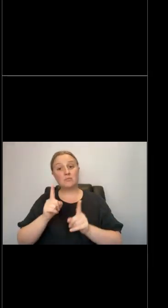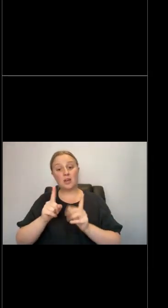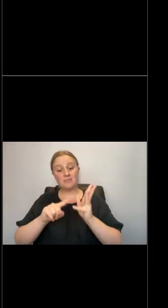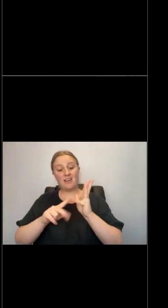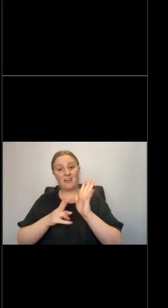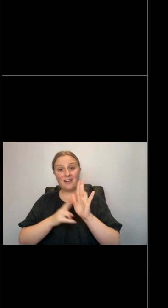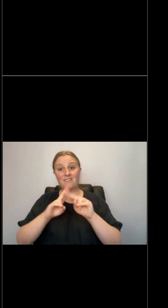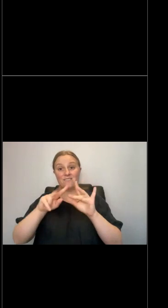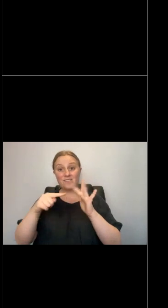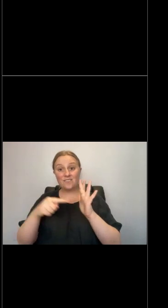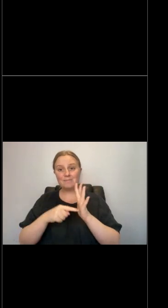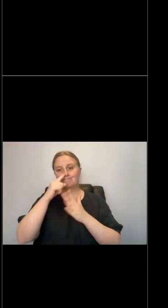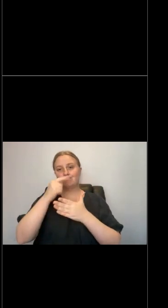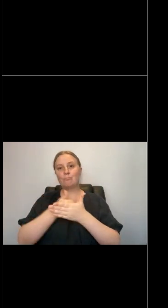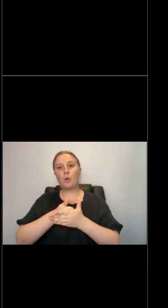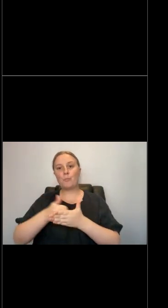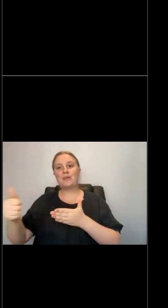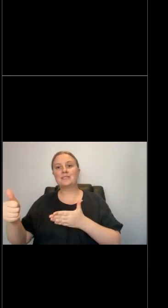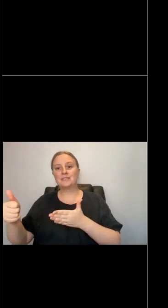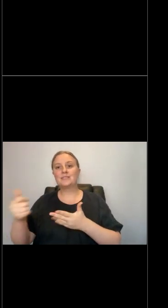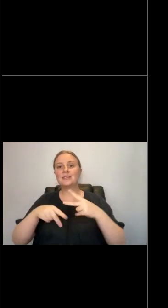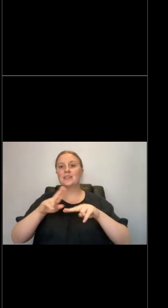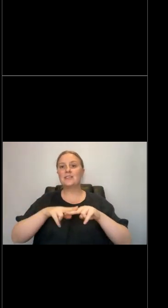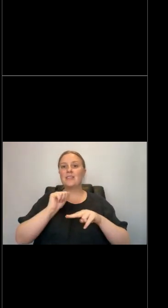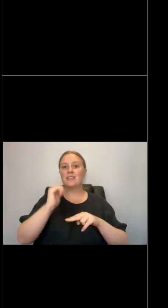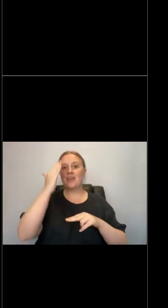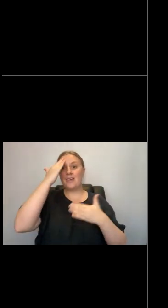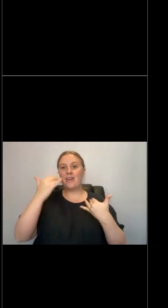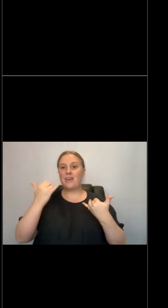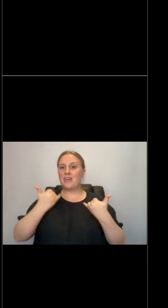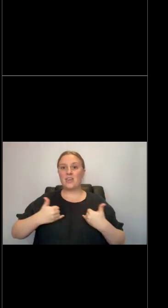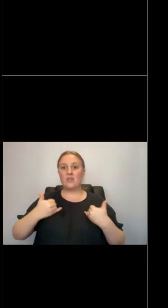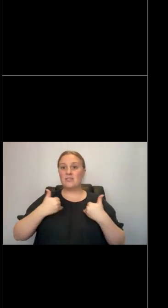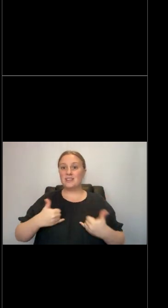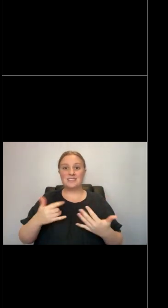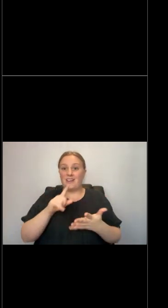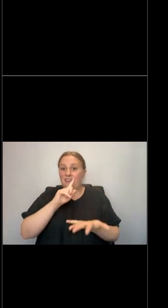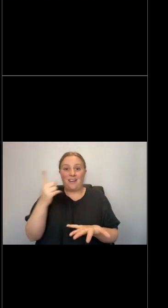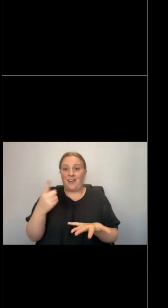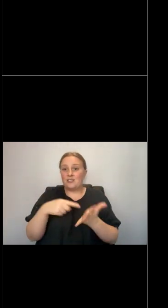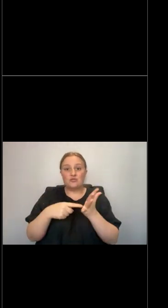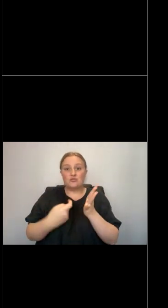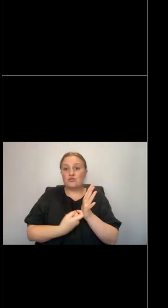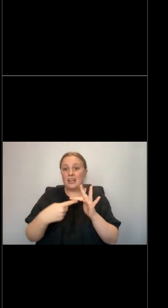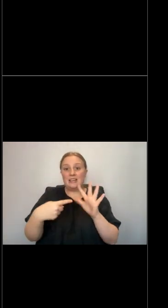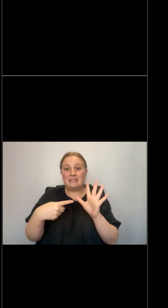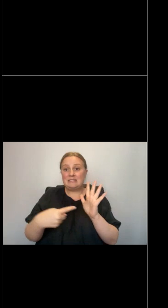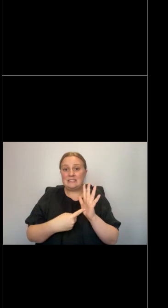a treatment resistant illness like treatment resistant schizophrenia, or